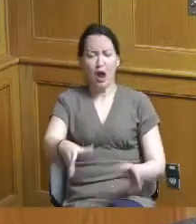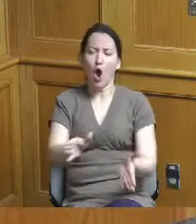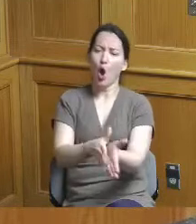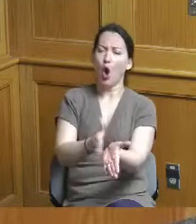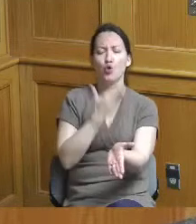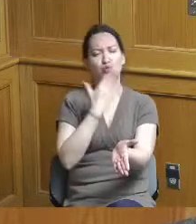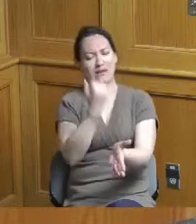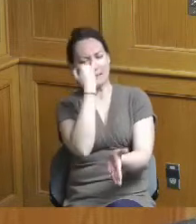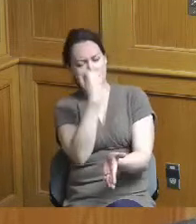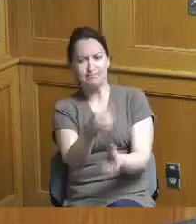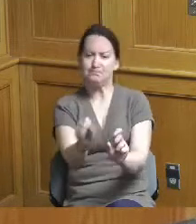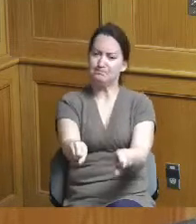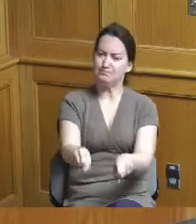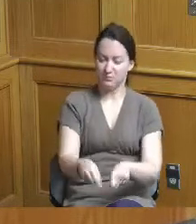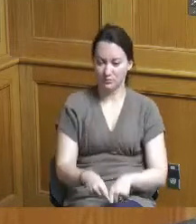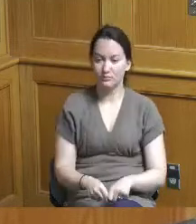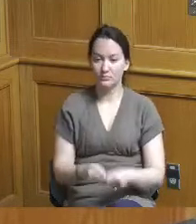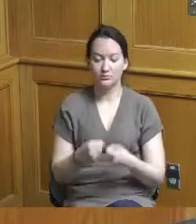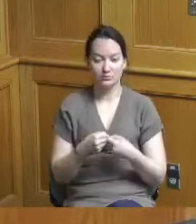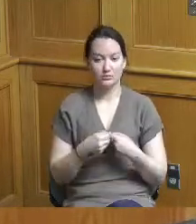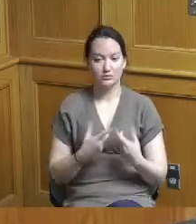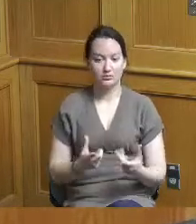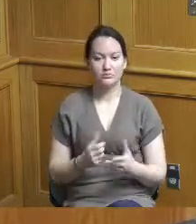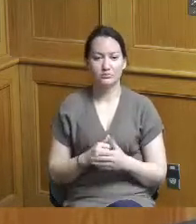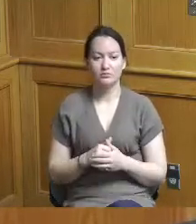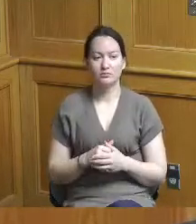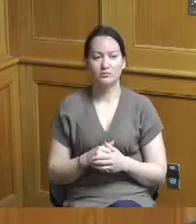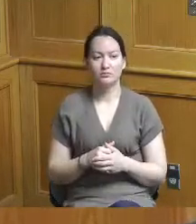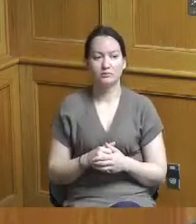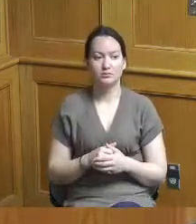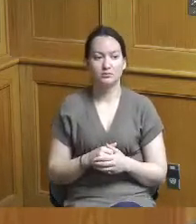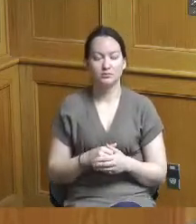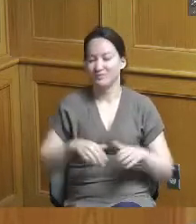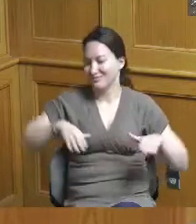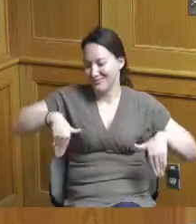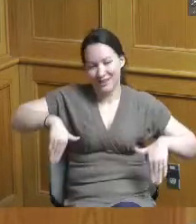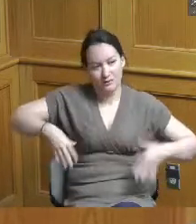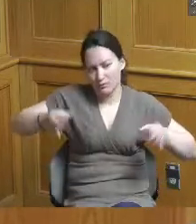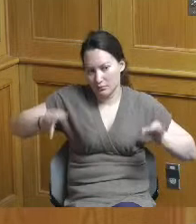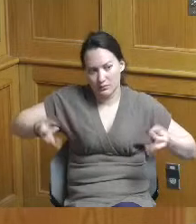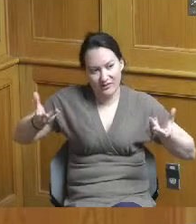idea that we need to be clear on that I don't think of course we're not at that point now but